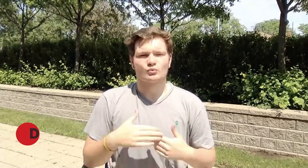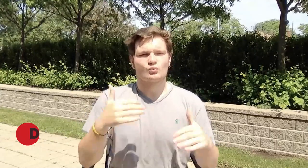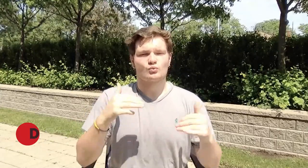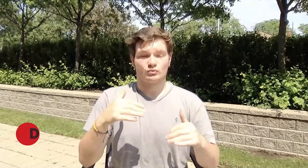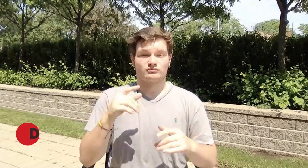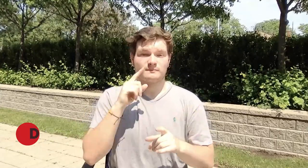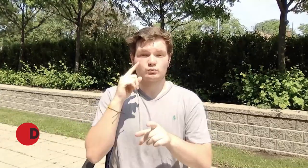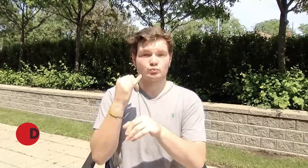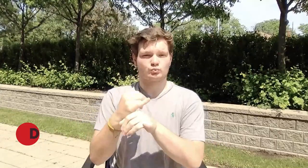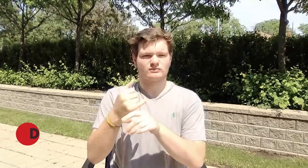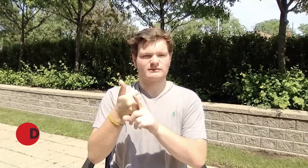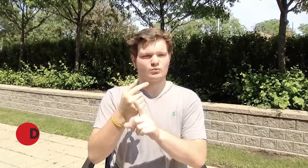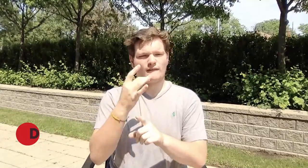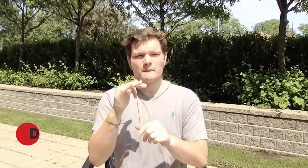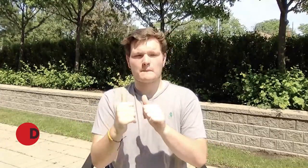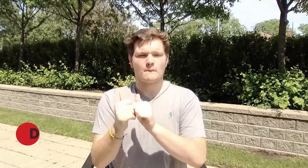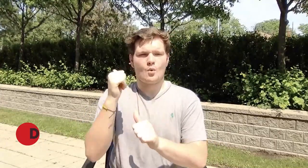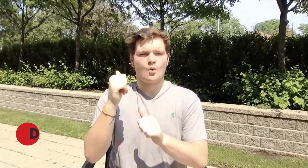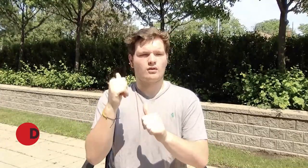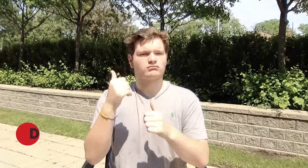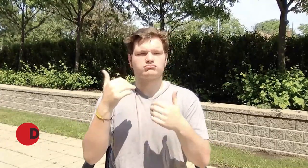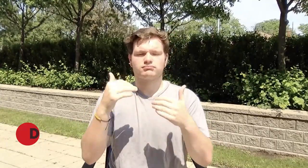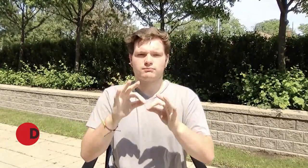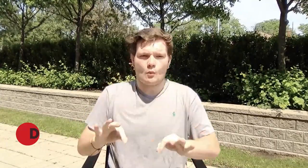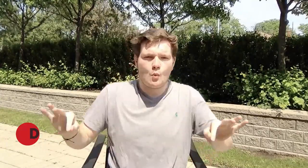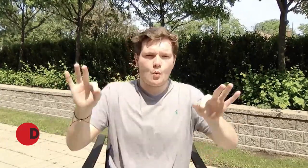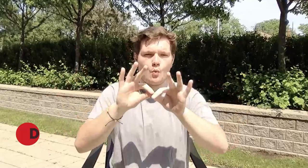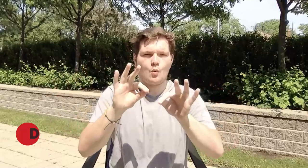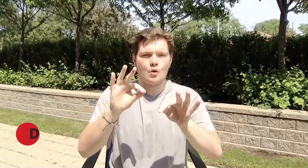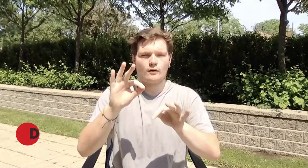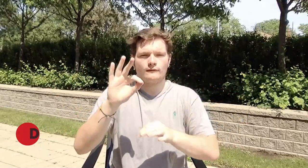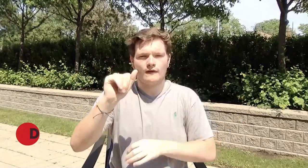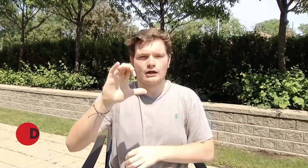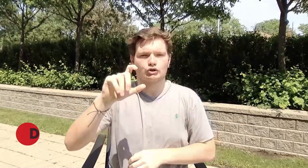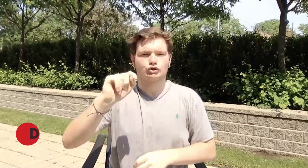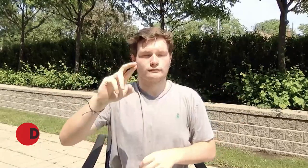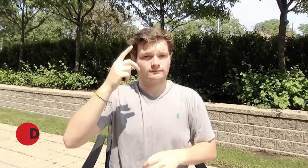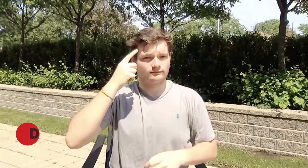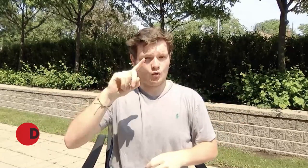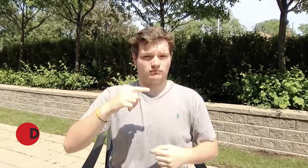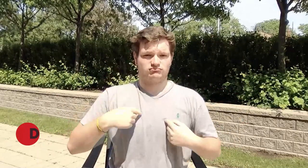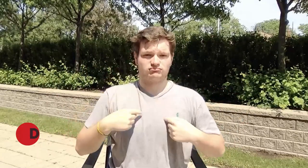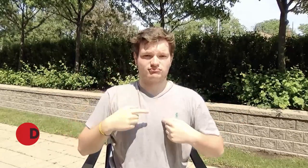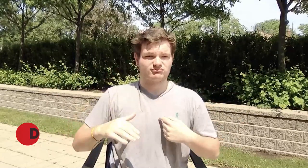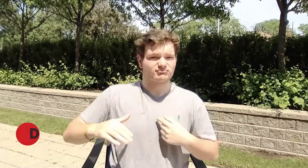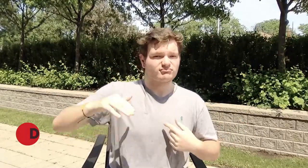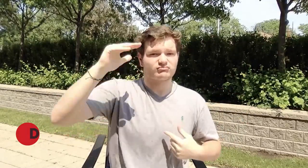The Deaf school is one of the most important factors in my upbringing,